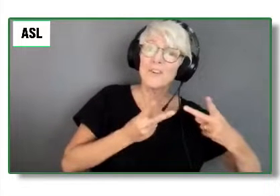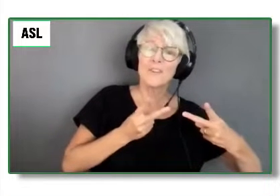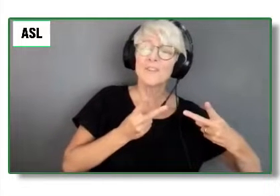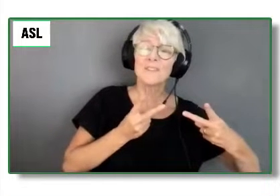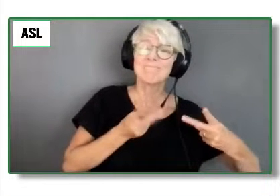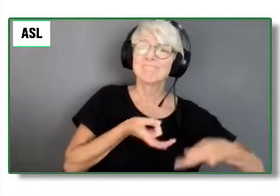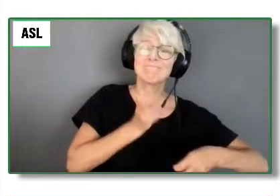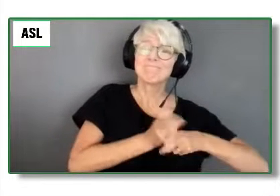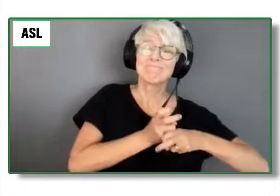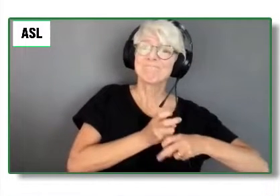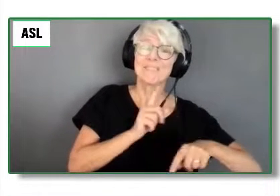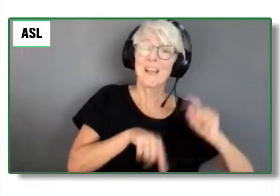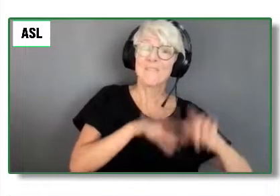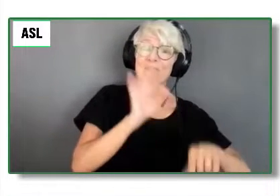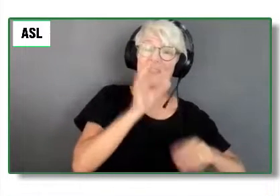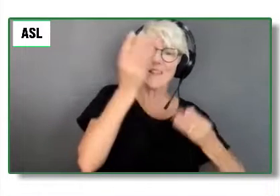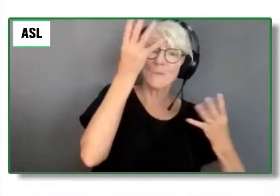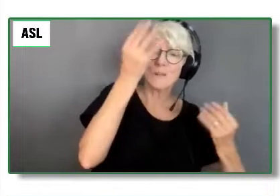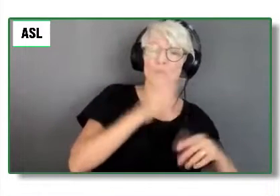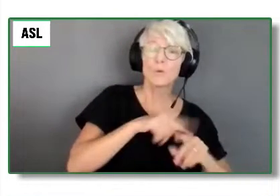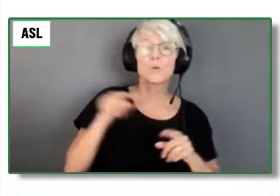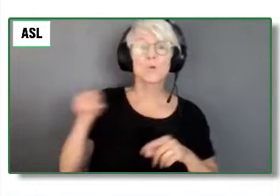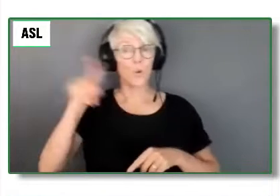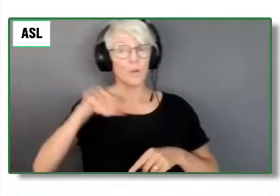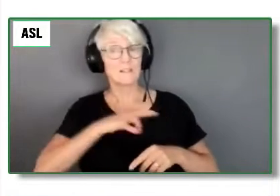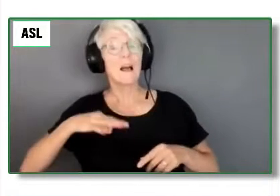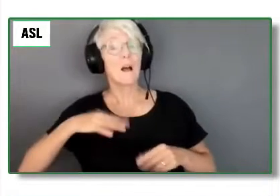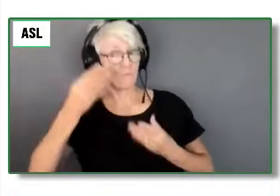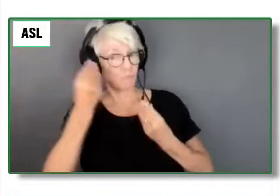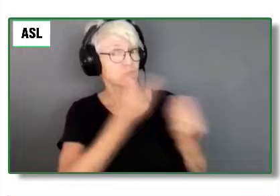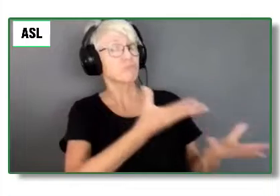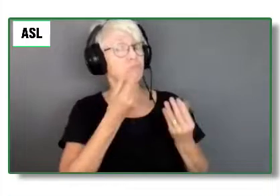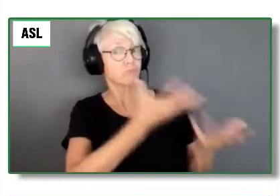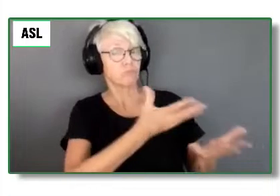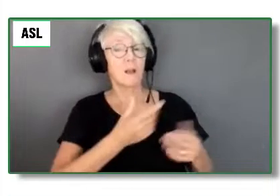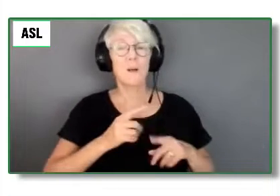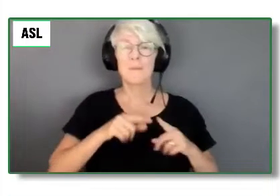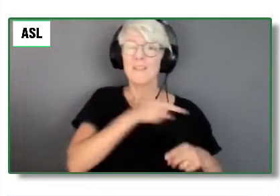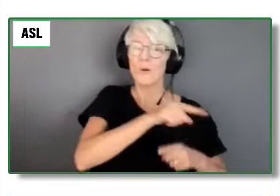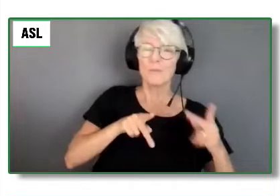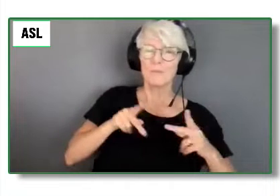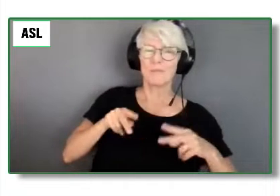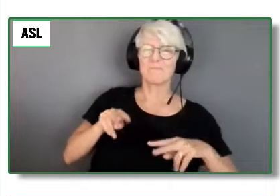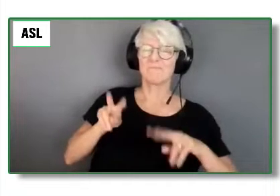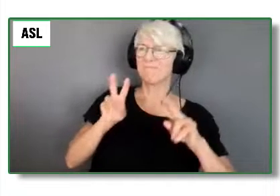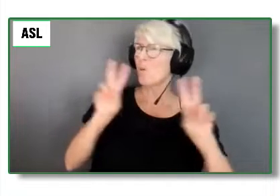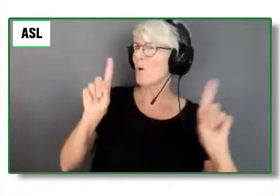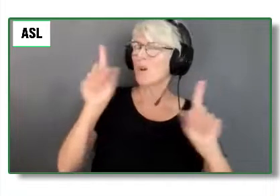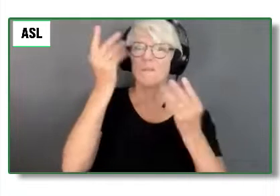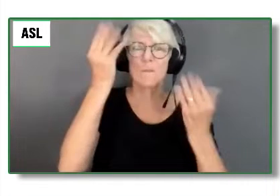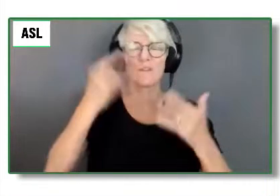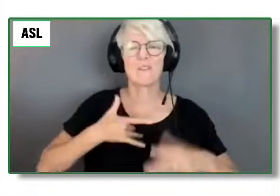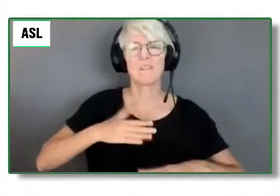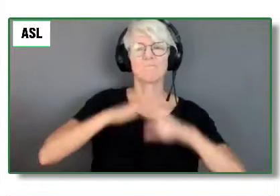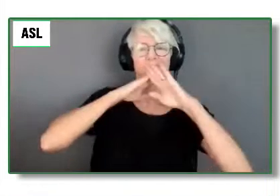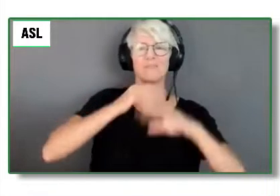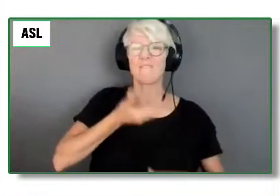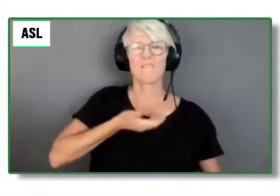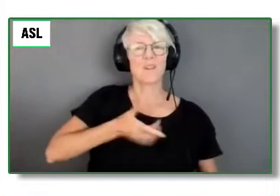and will also make that individual feel welcome at that park. And it also prevents staff from giving erroneous information that could